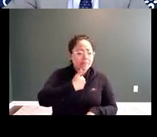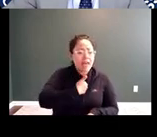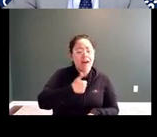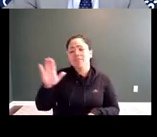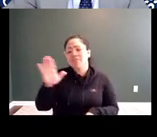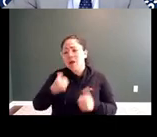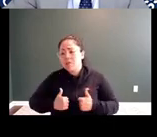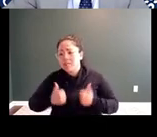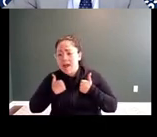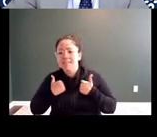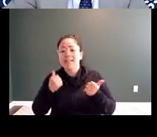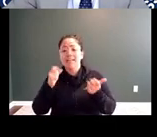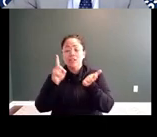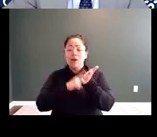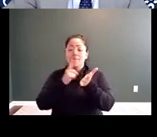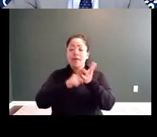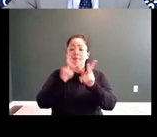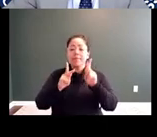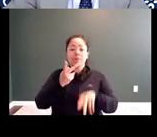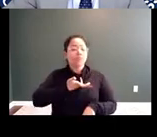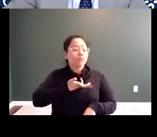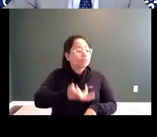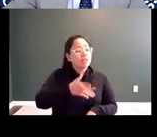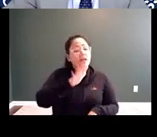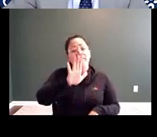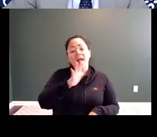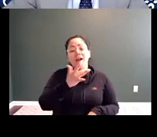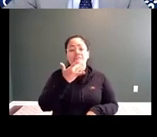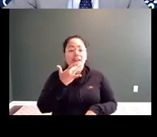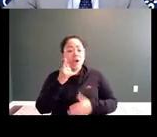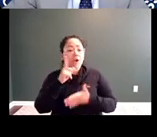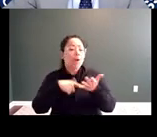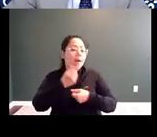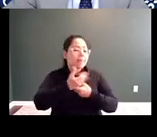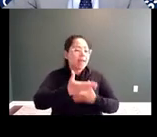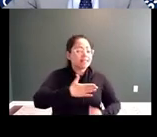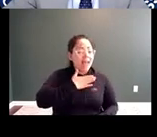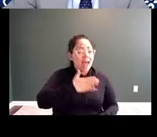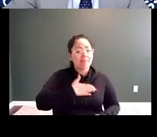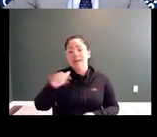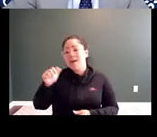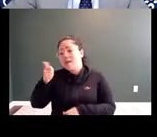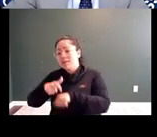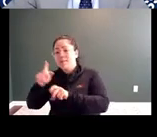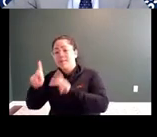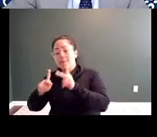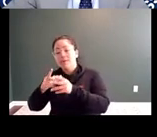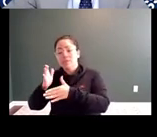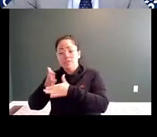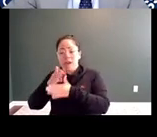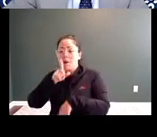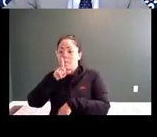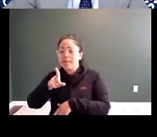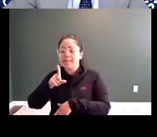And so sometimes people share their hobbies and interests and what brings them joy, and other times people share some pretty traumatic experiences about their journey